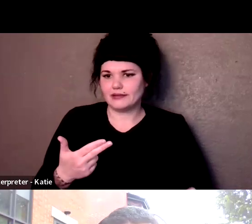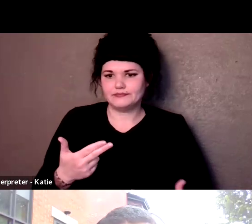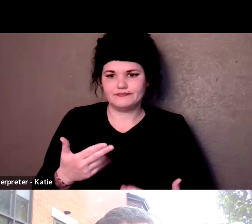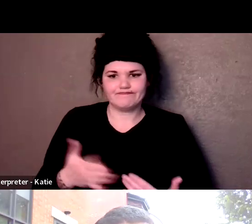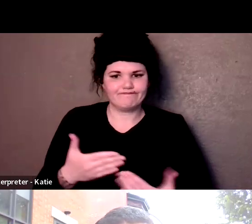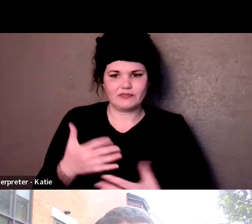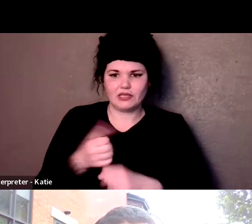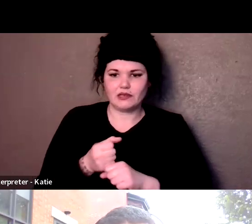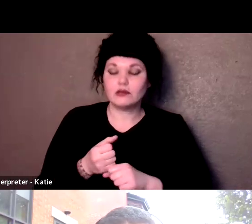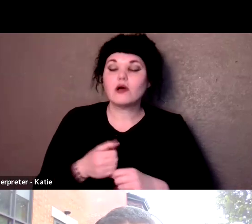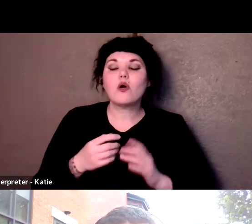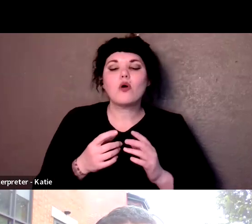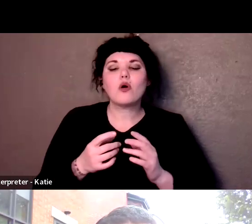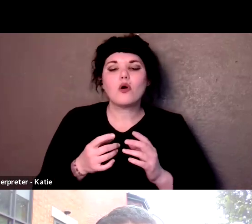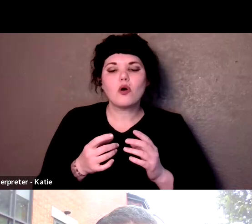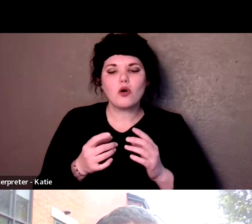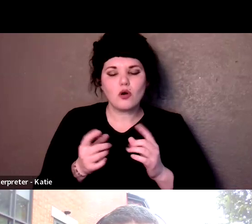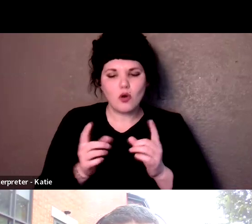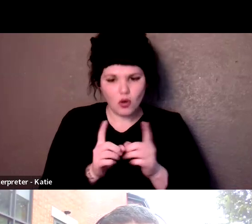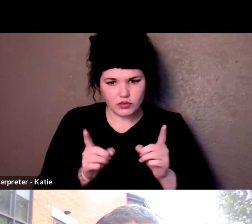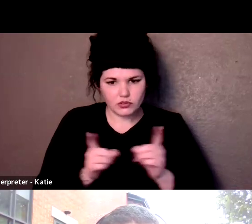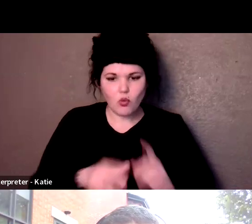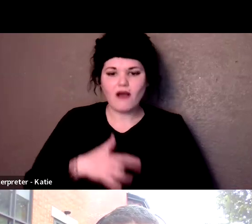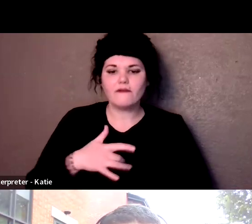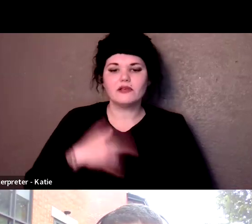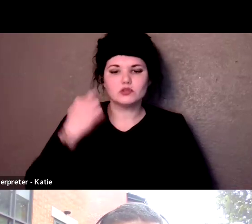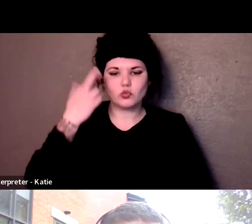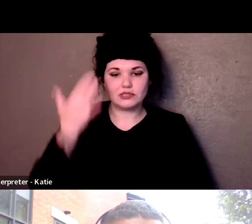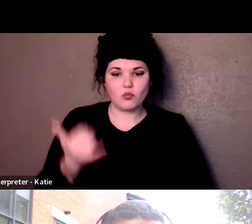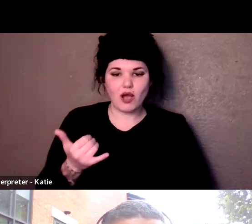I also think, the piece is that this is why the suicide rate amongst kind of middle-aged white